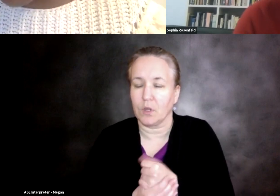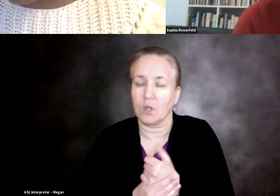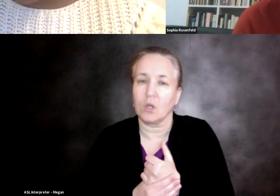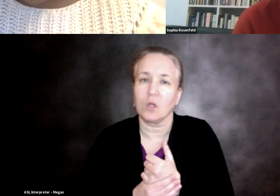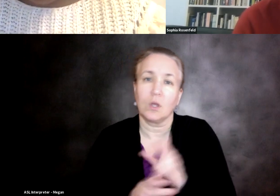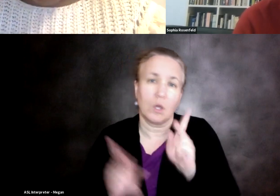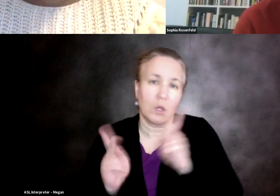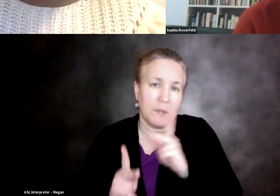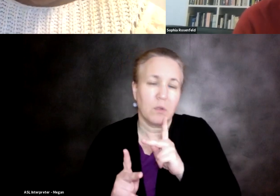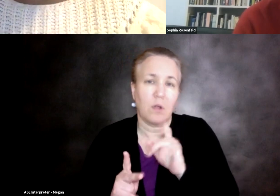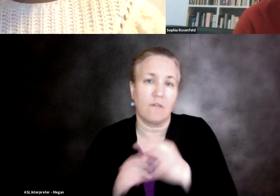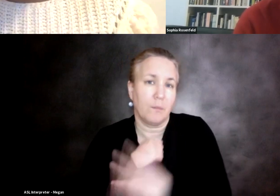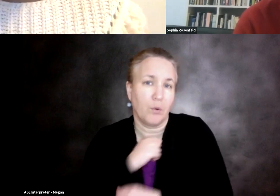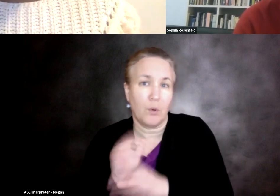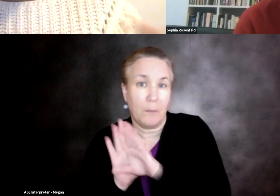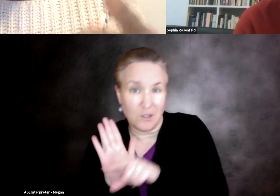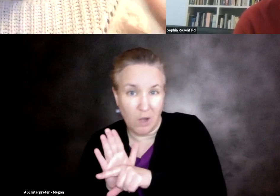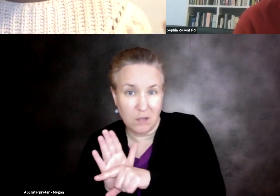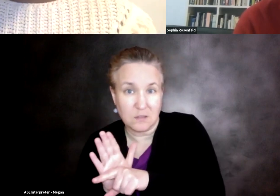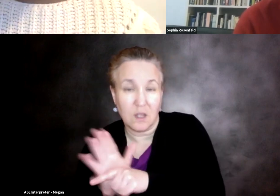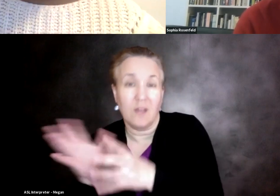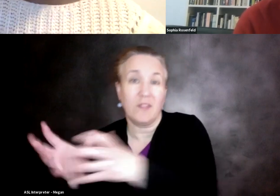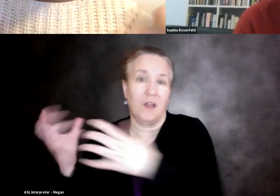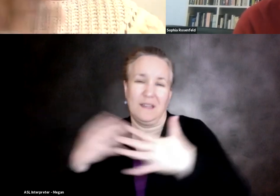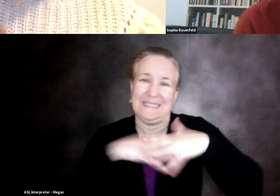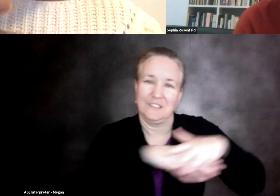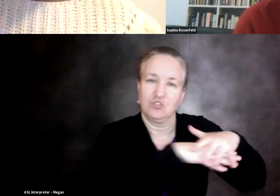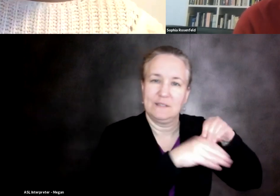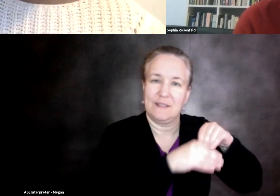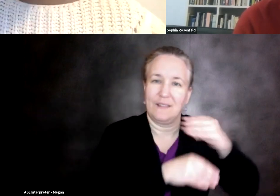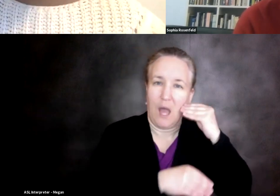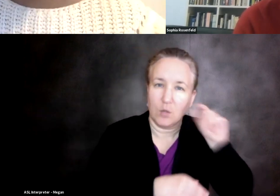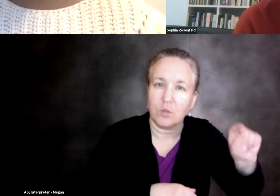backgrounds, and integrates them into the households of people